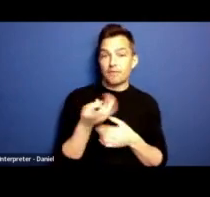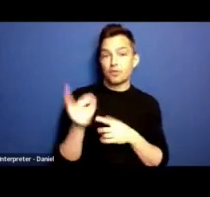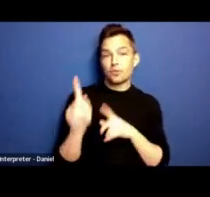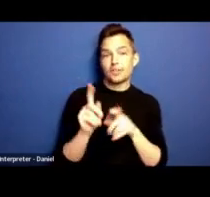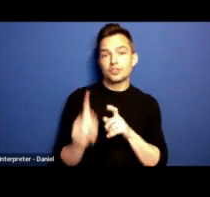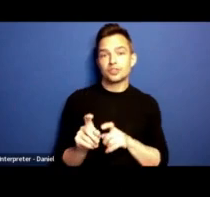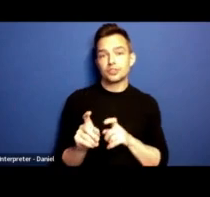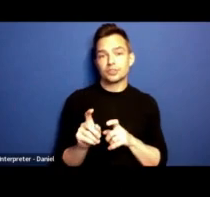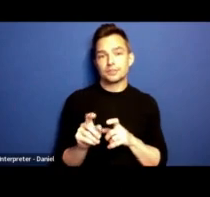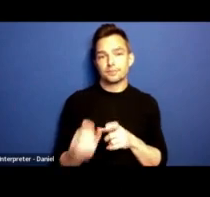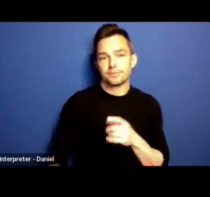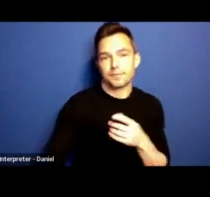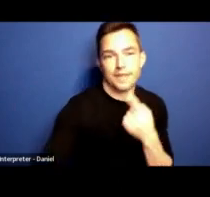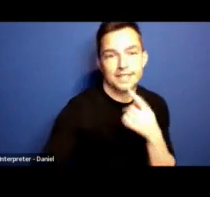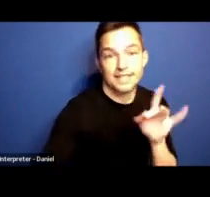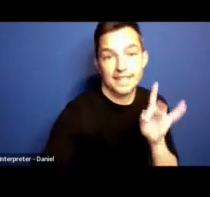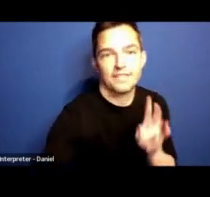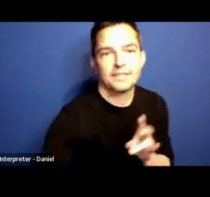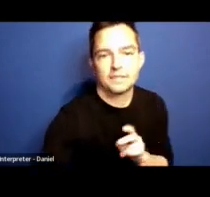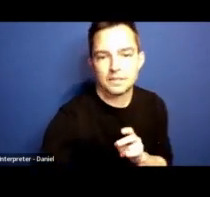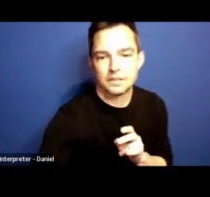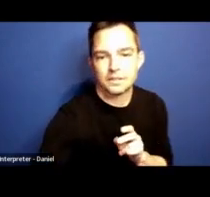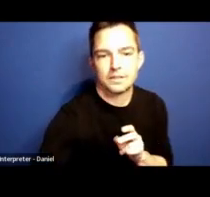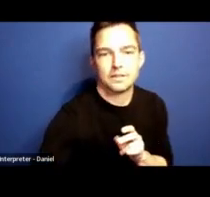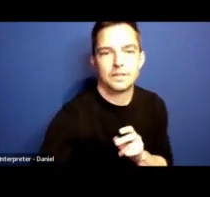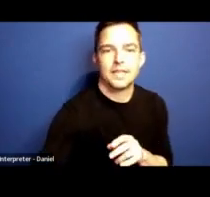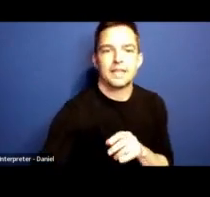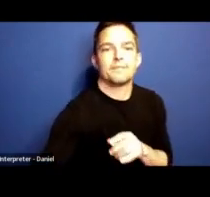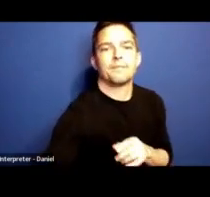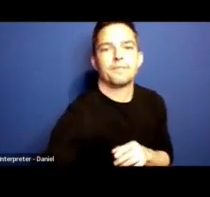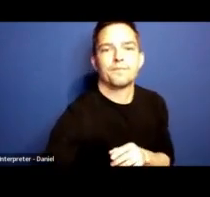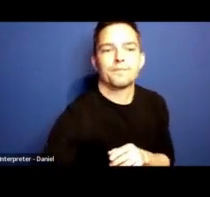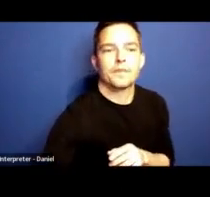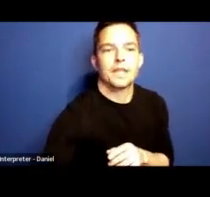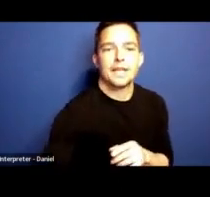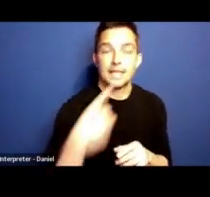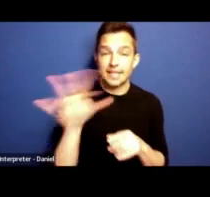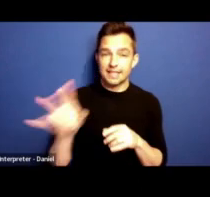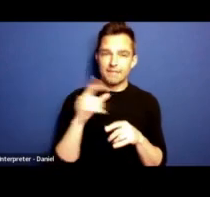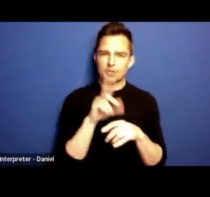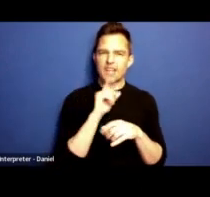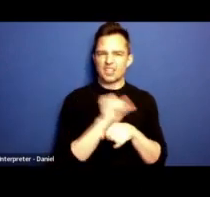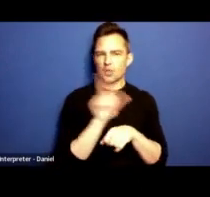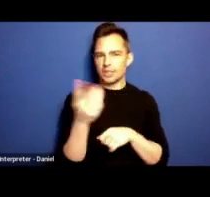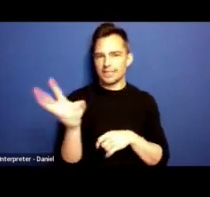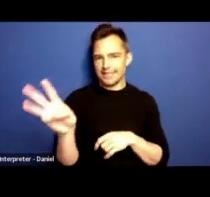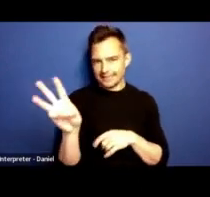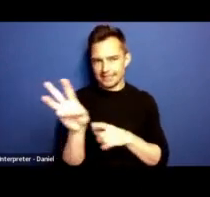seven, but it's actually six. And we just want to get some feedback on how today went and ways to improve it. We really